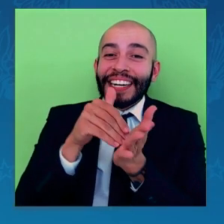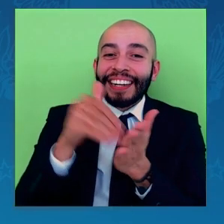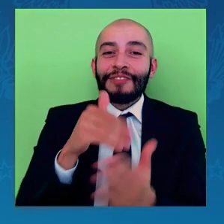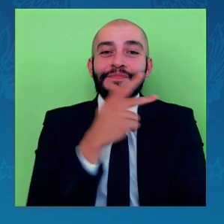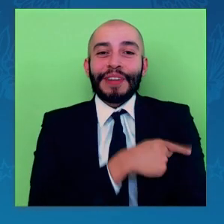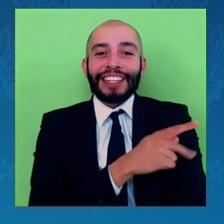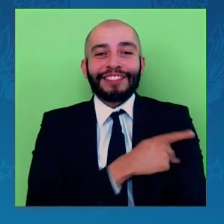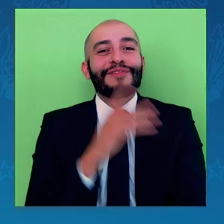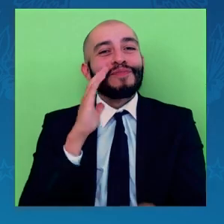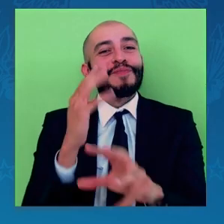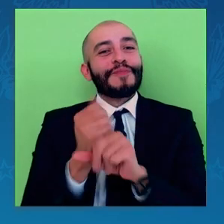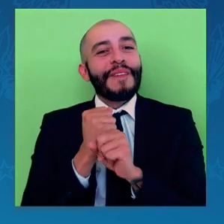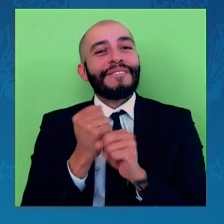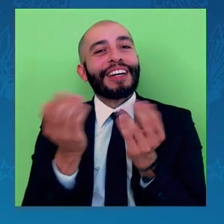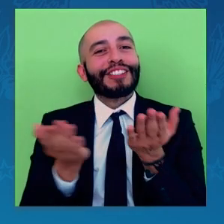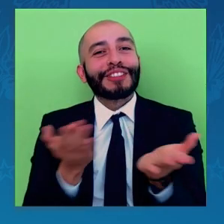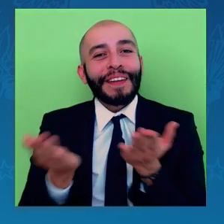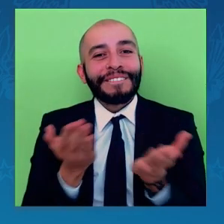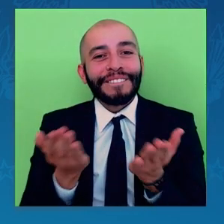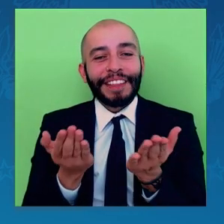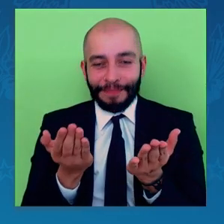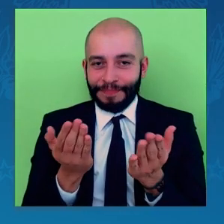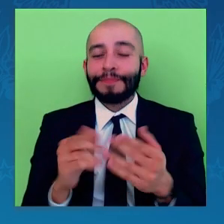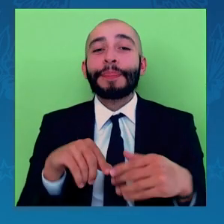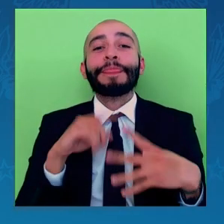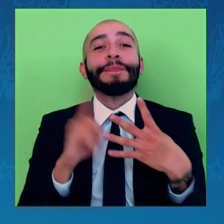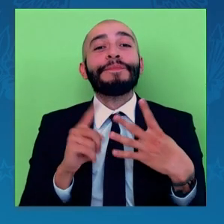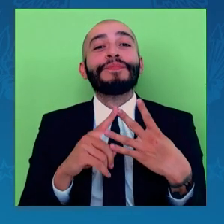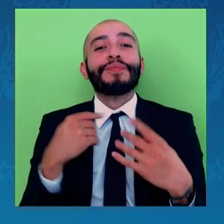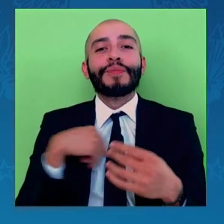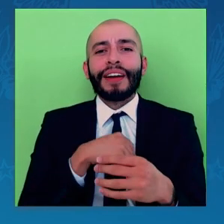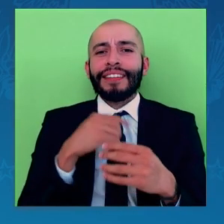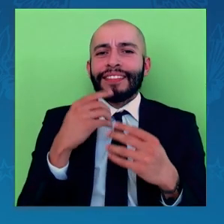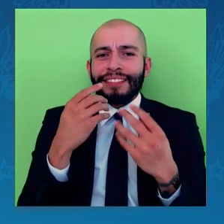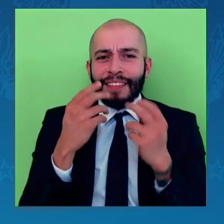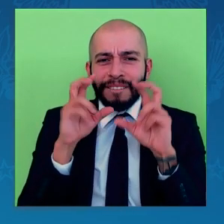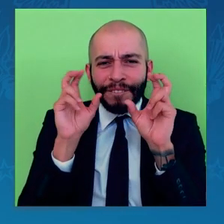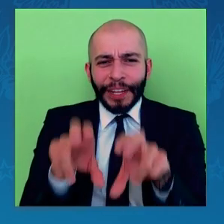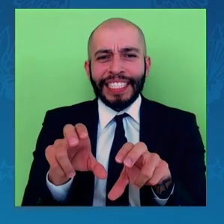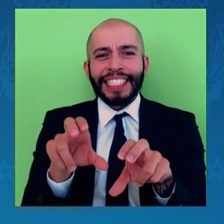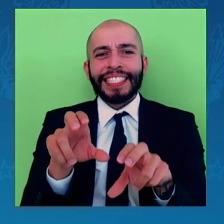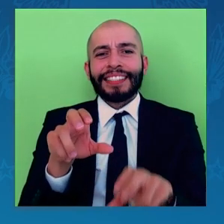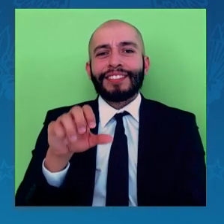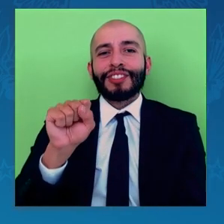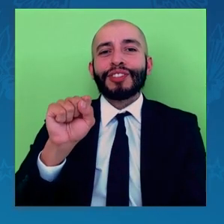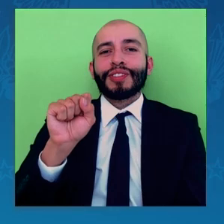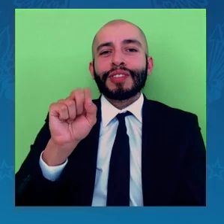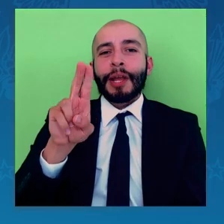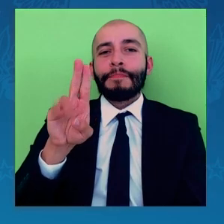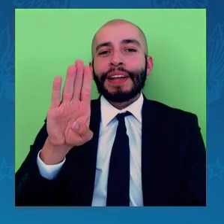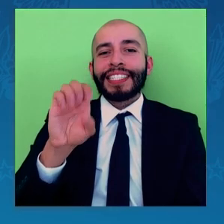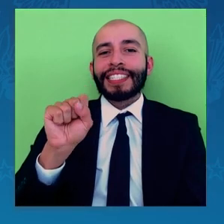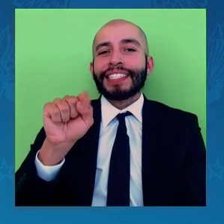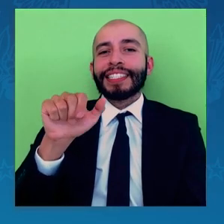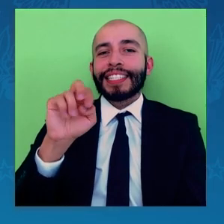treatment and recovery program. Our administration's goal here is to address the urgent shortage of doctors,